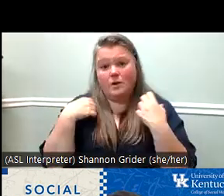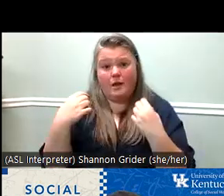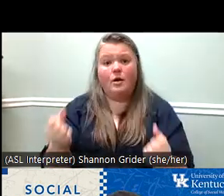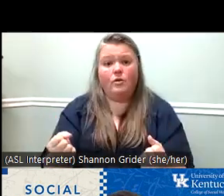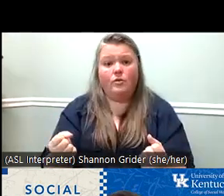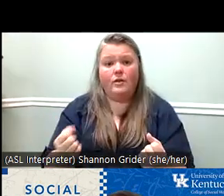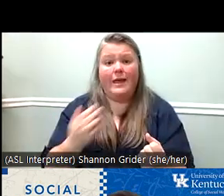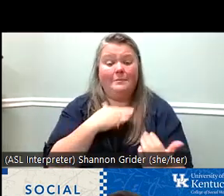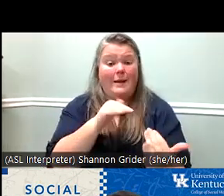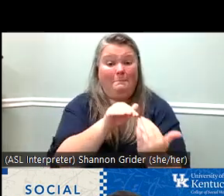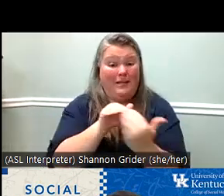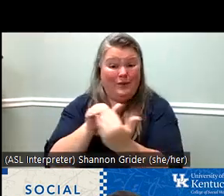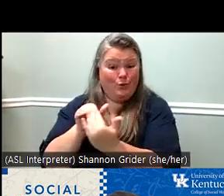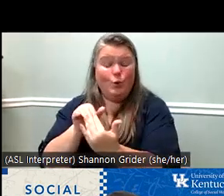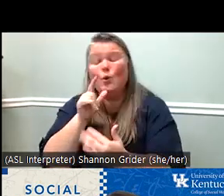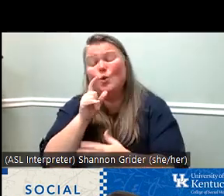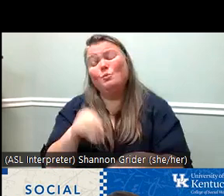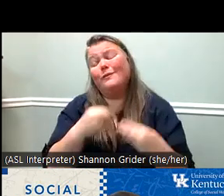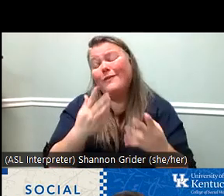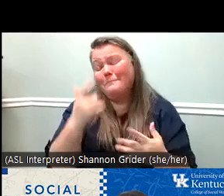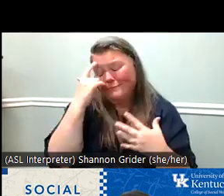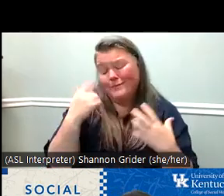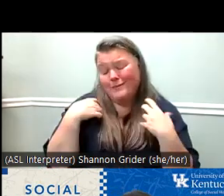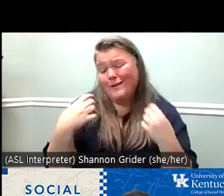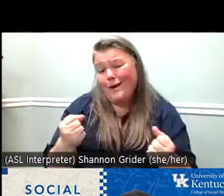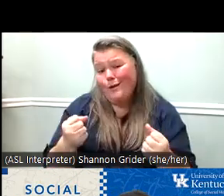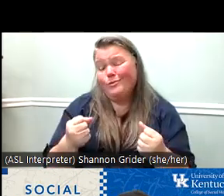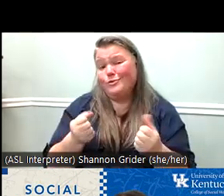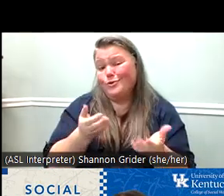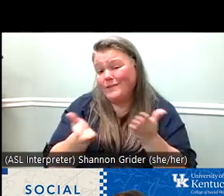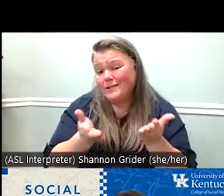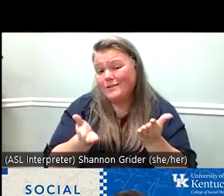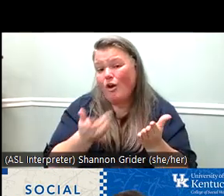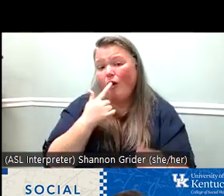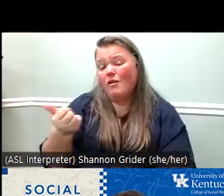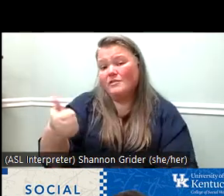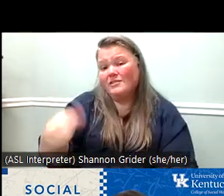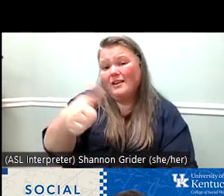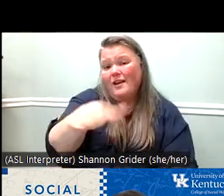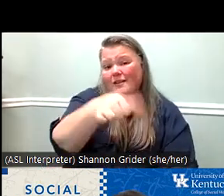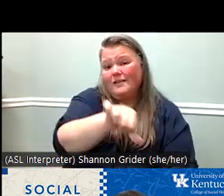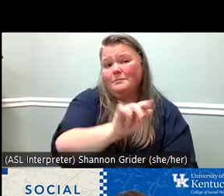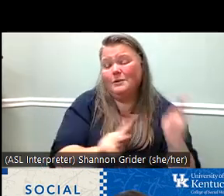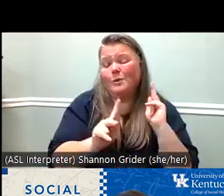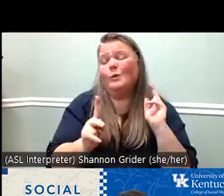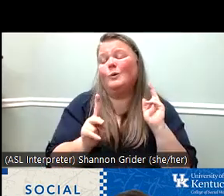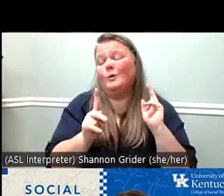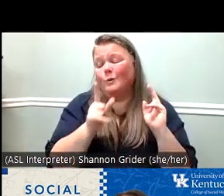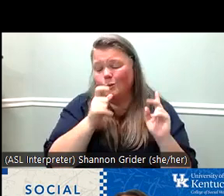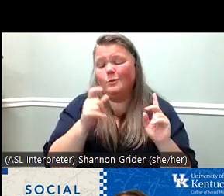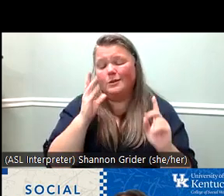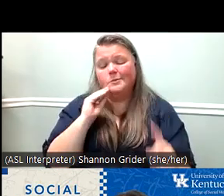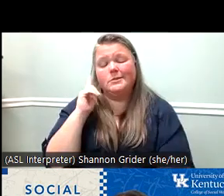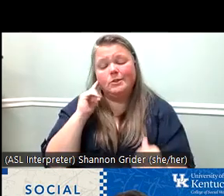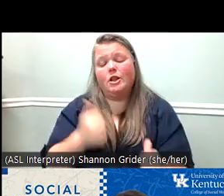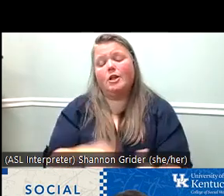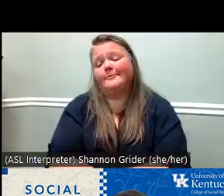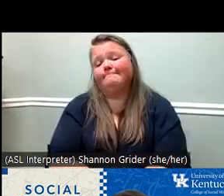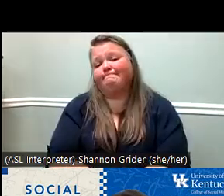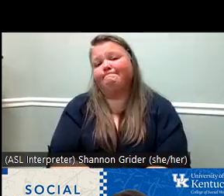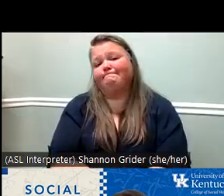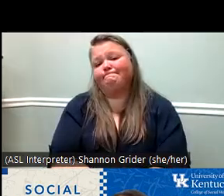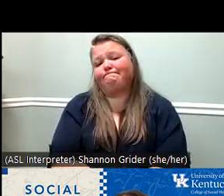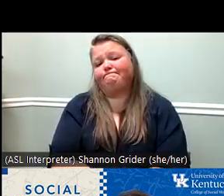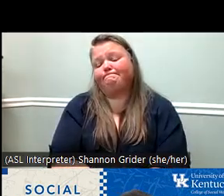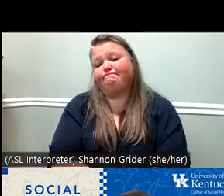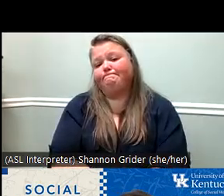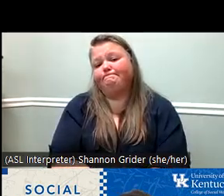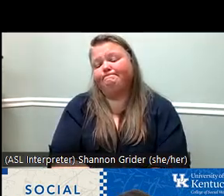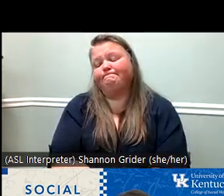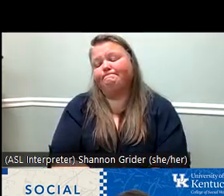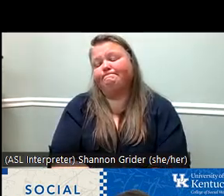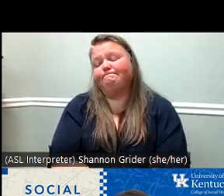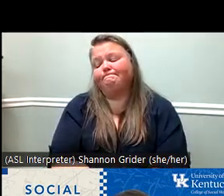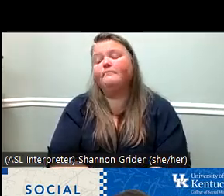RAISE THEIR HAND, THEY STOOD UP AND THEY SAID, WHY? ARE OUR PATIENTS WITH HEARING LOSS BEING TURNED AWAY BY YOU? TALK ABOUT A HUMBLING EXPERIENCE, RIGHT? HERE